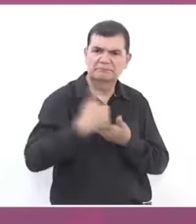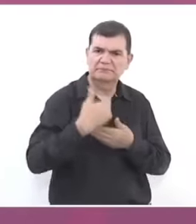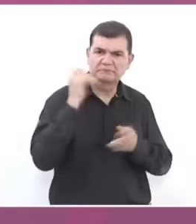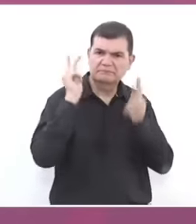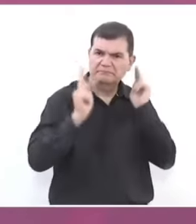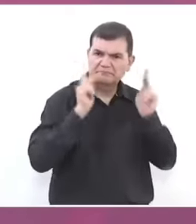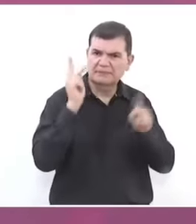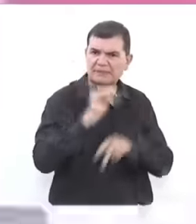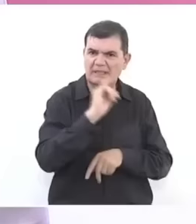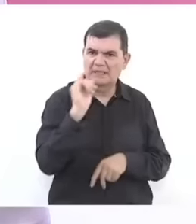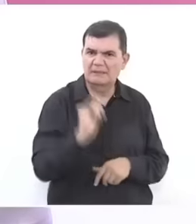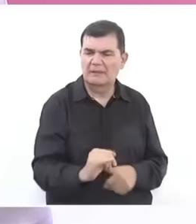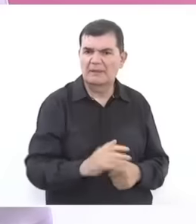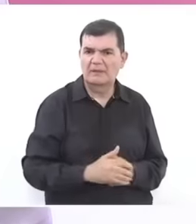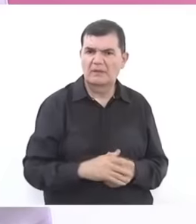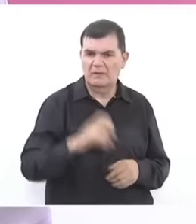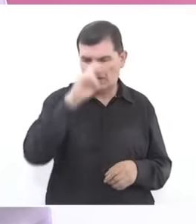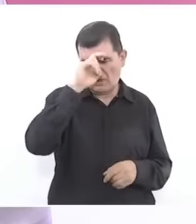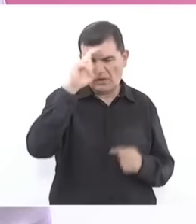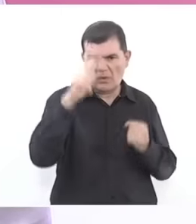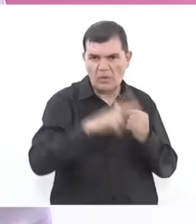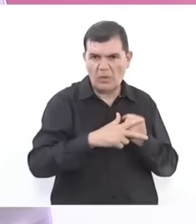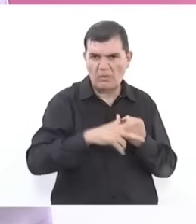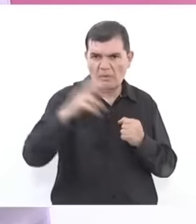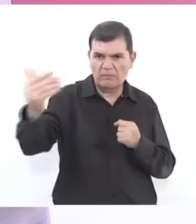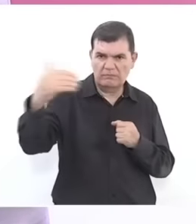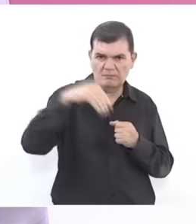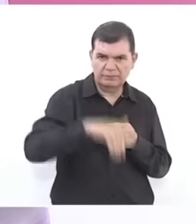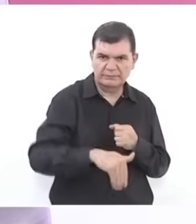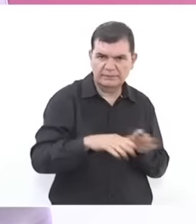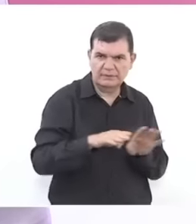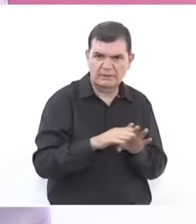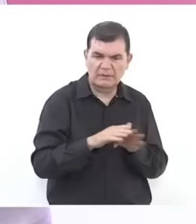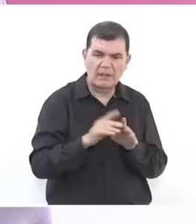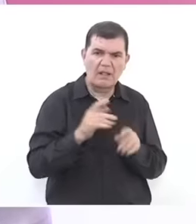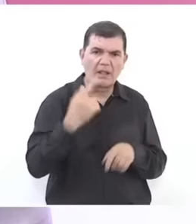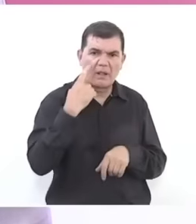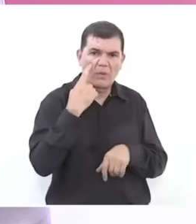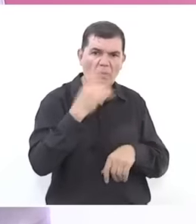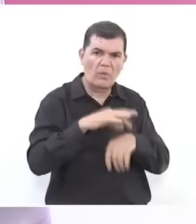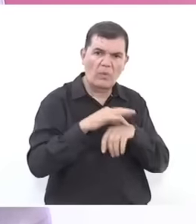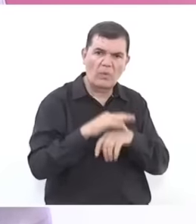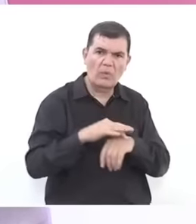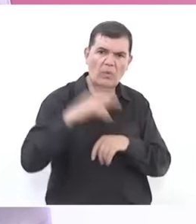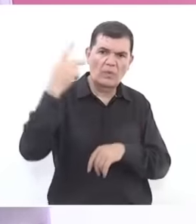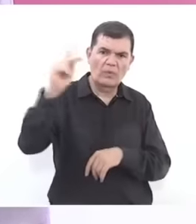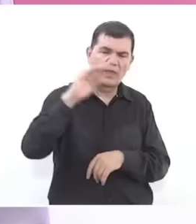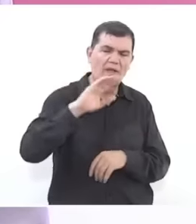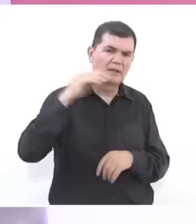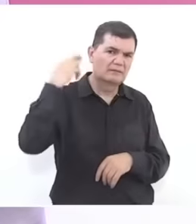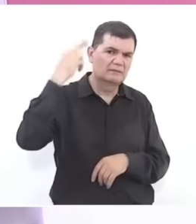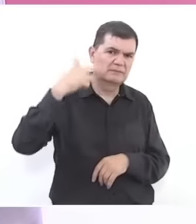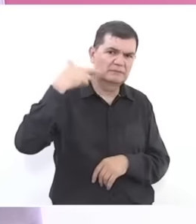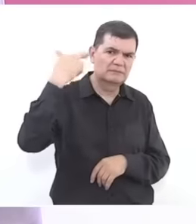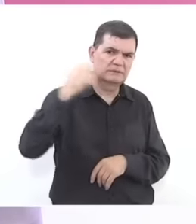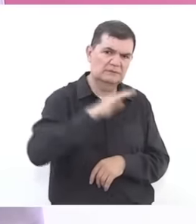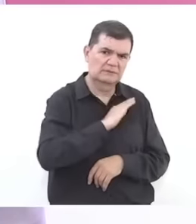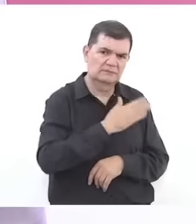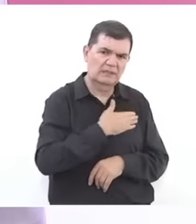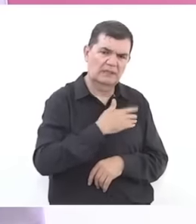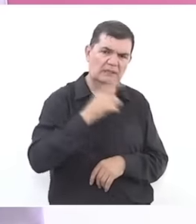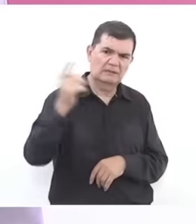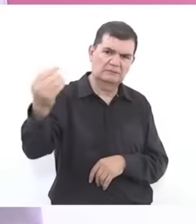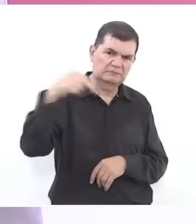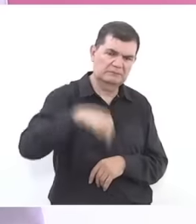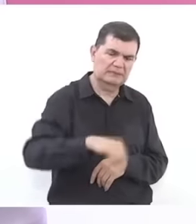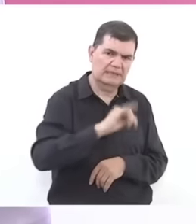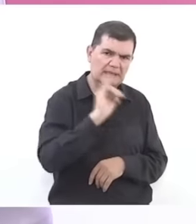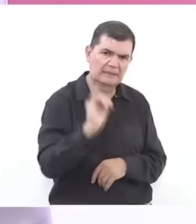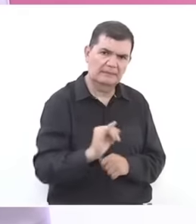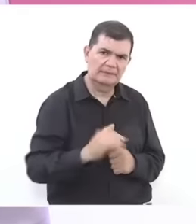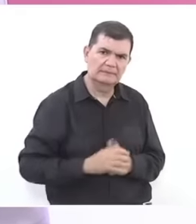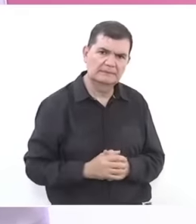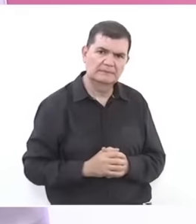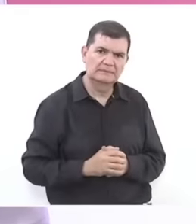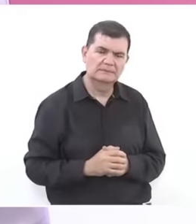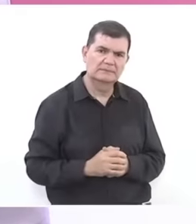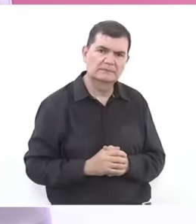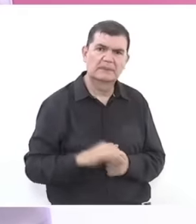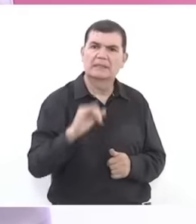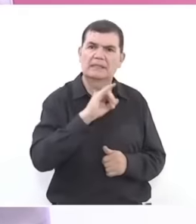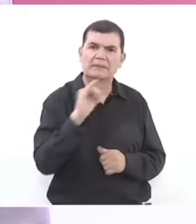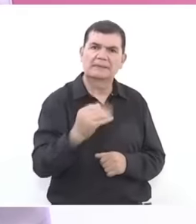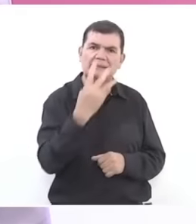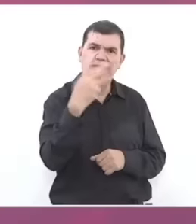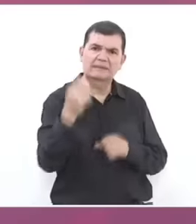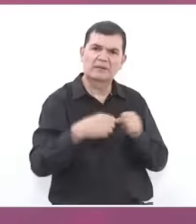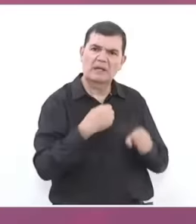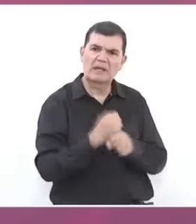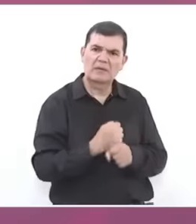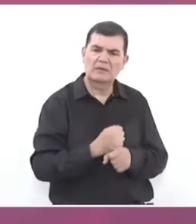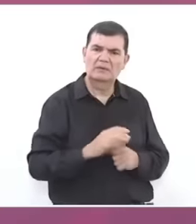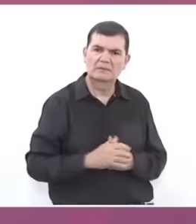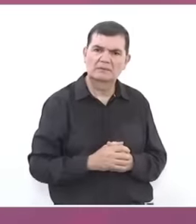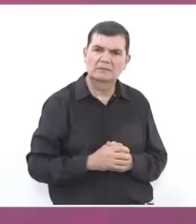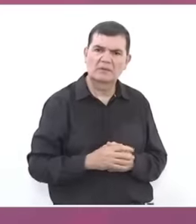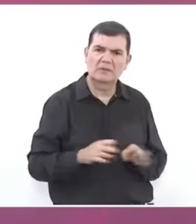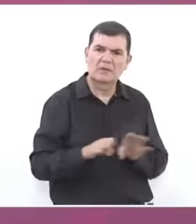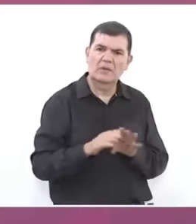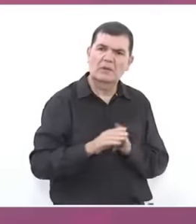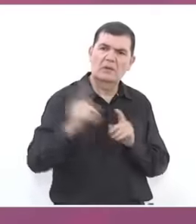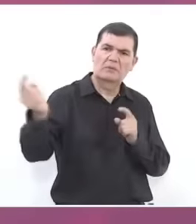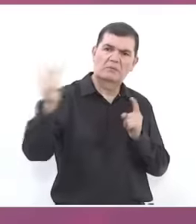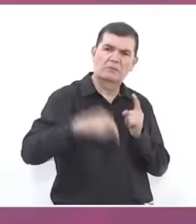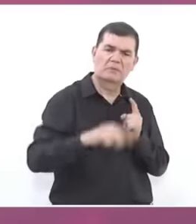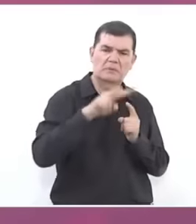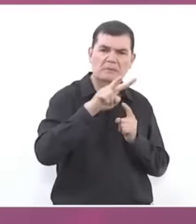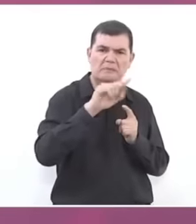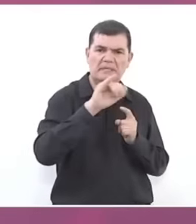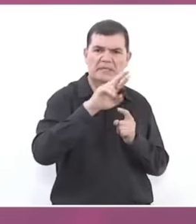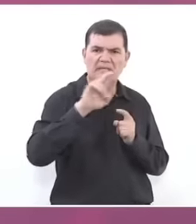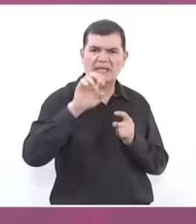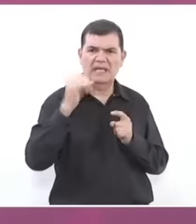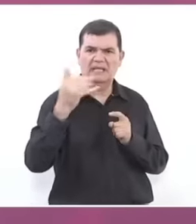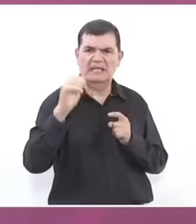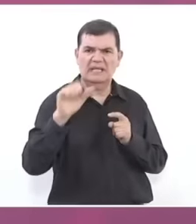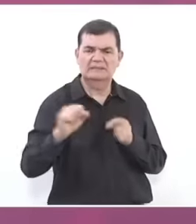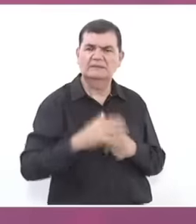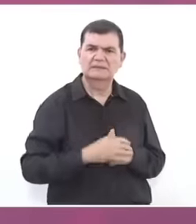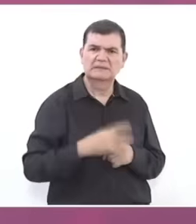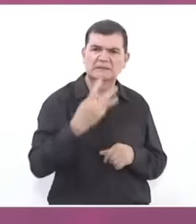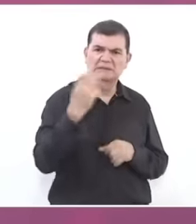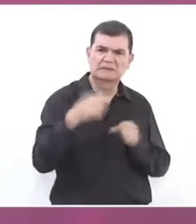from Europe from the crown, the Spanish monarchy never 300 years pure birreys 300 years and in the States